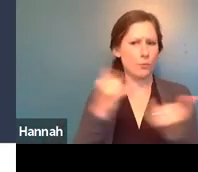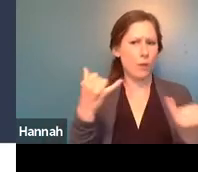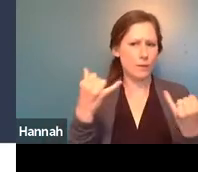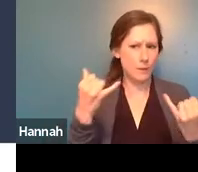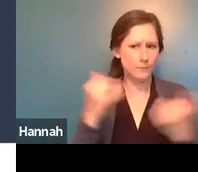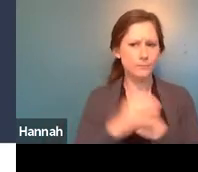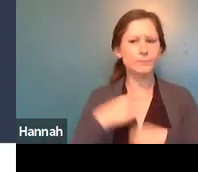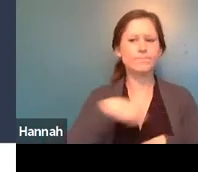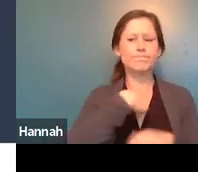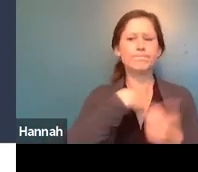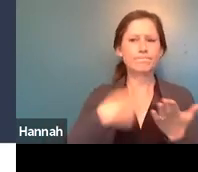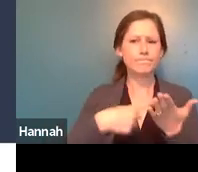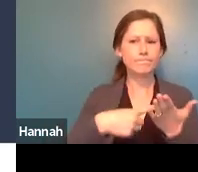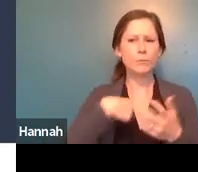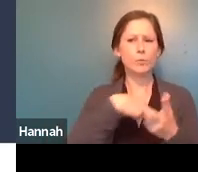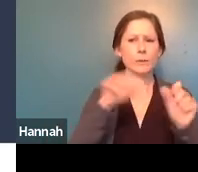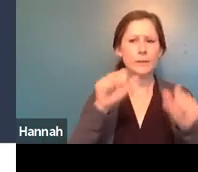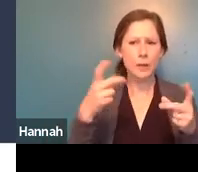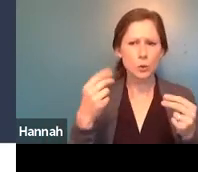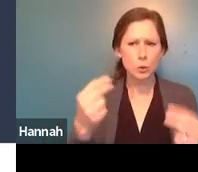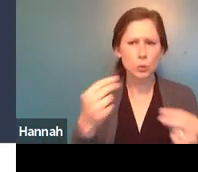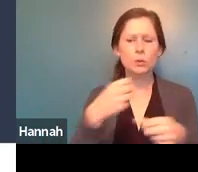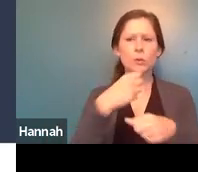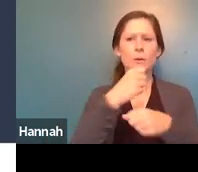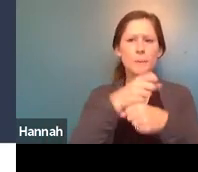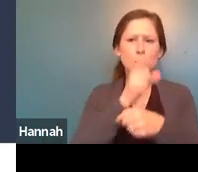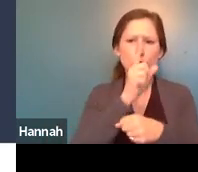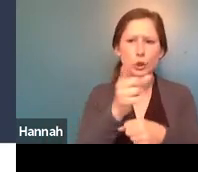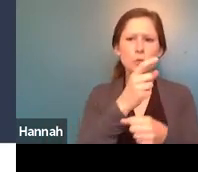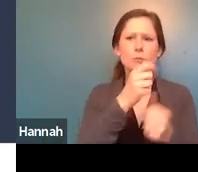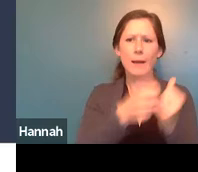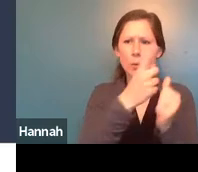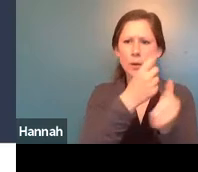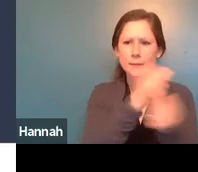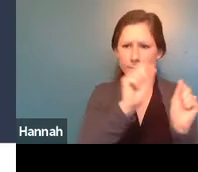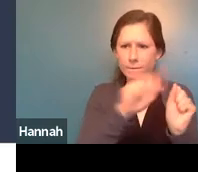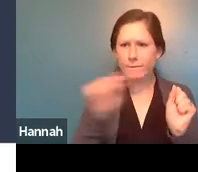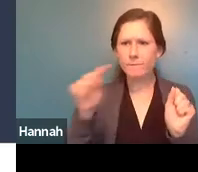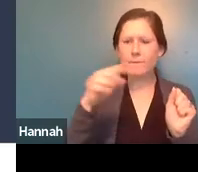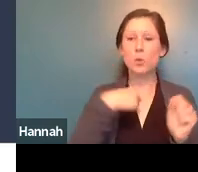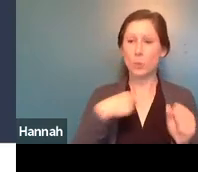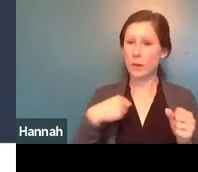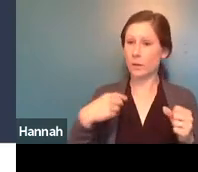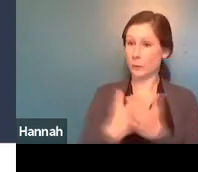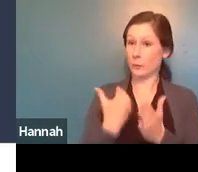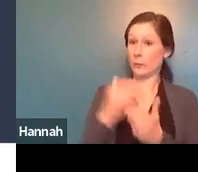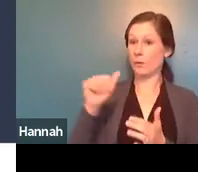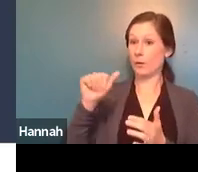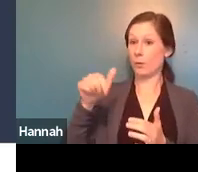what we can do to ensure safety. We have said that as a brand new aquarium that we are high-tech and high-touch and